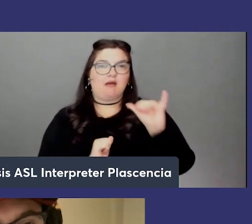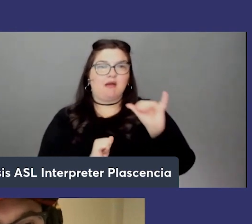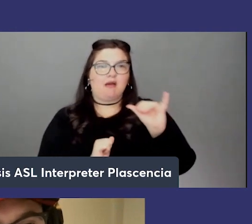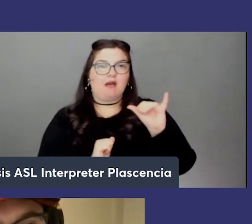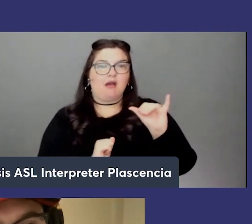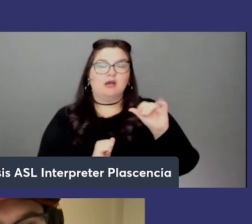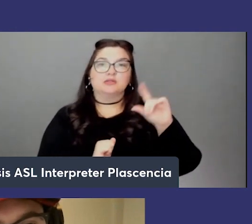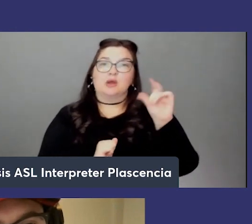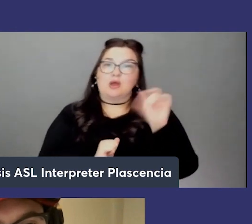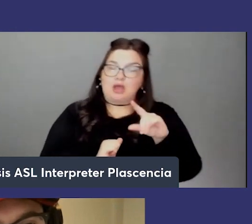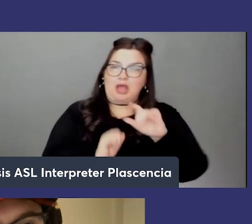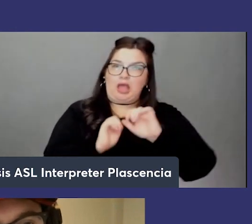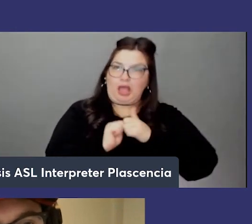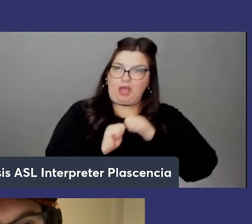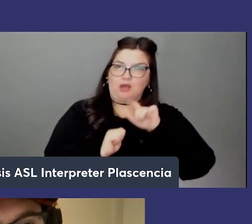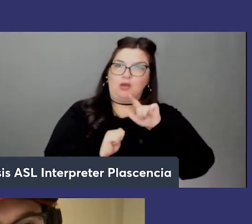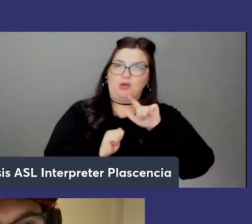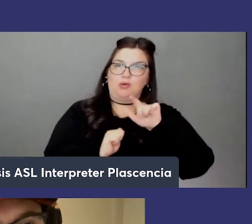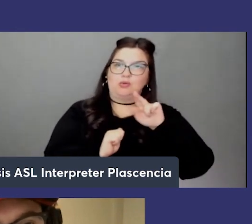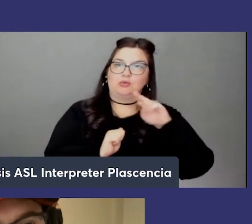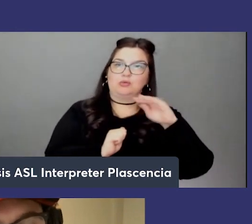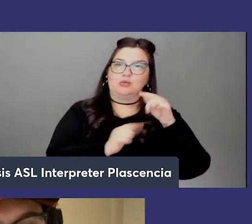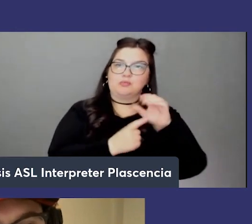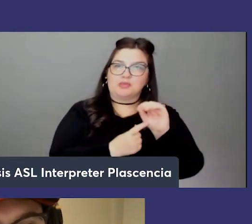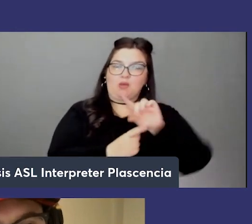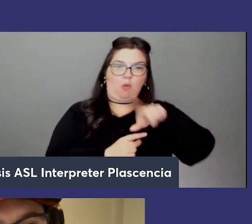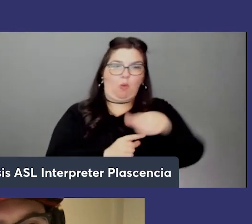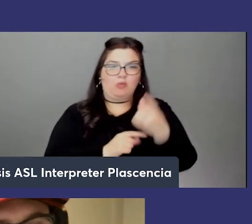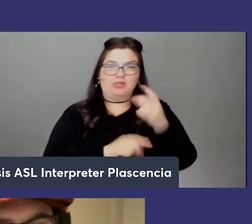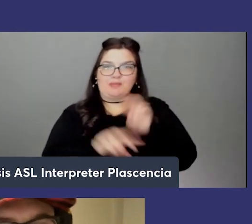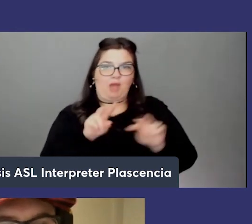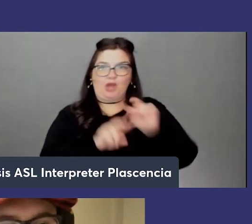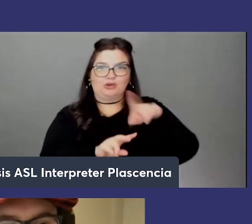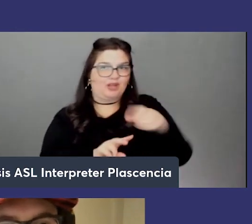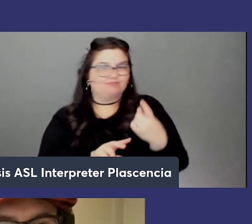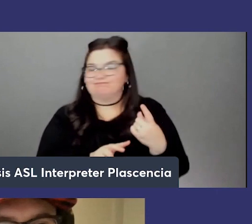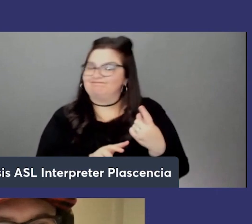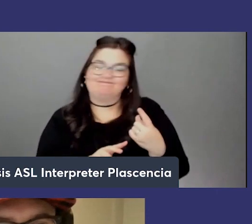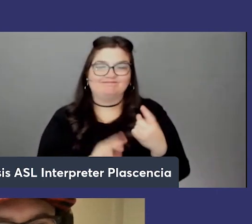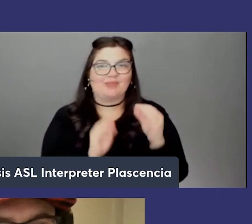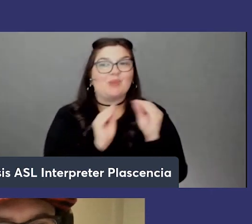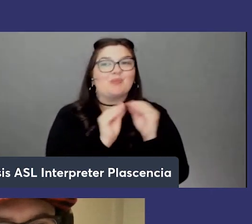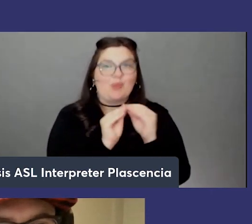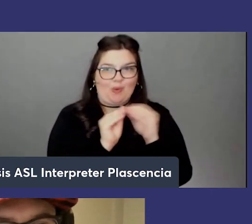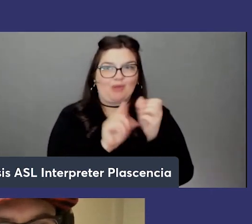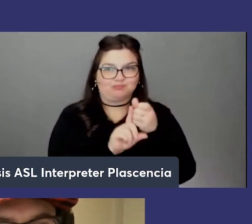how Lumigo goes more than just monitoring, and I think that could be a great segue